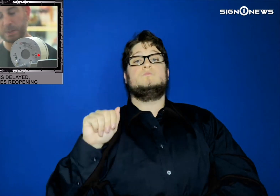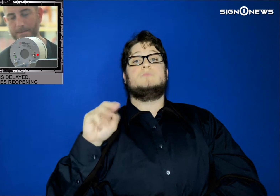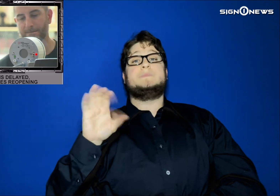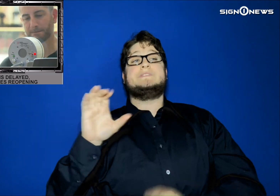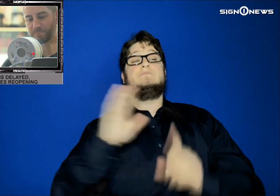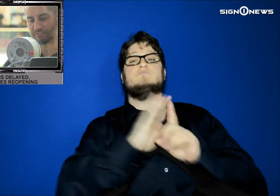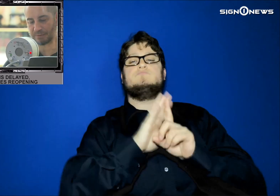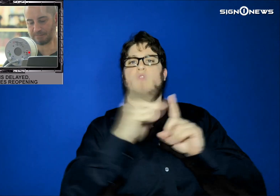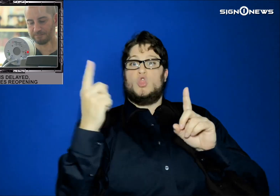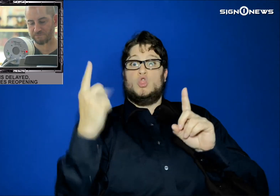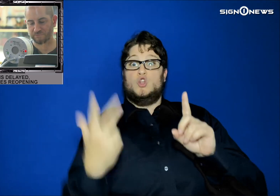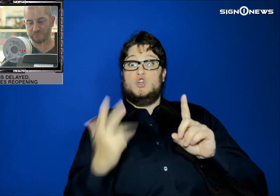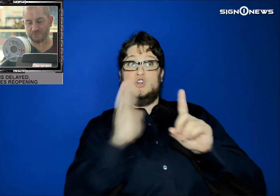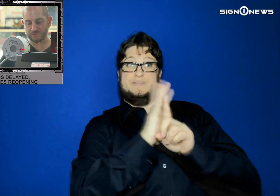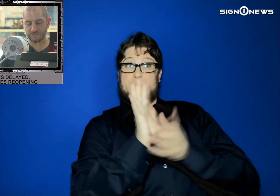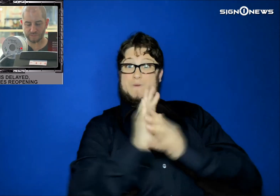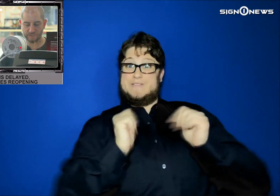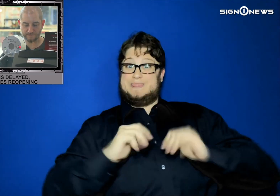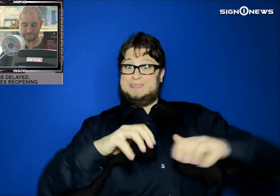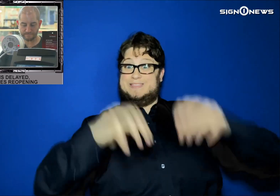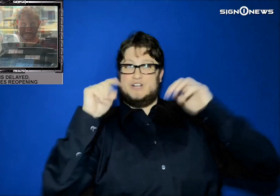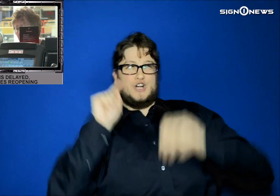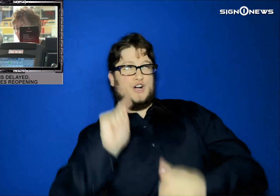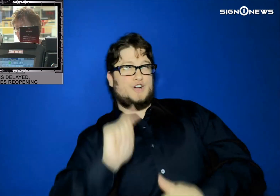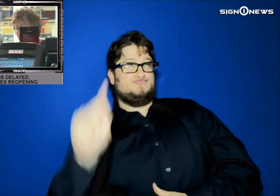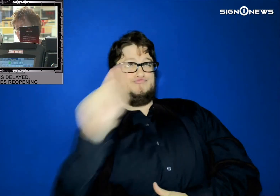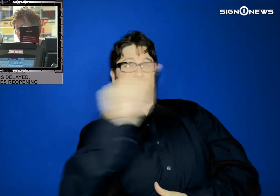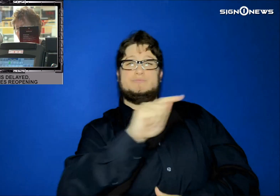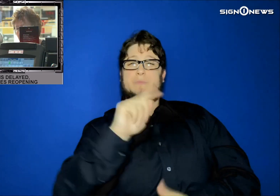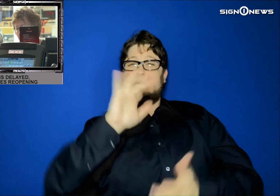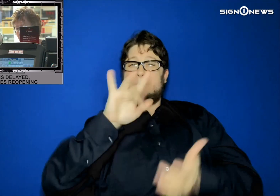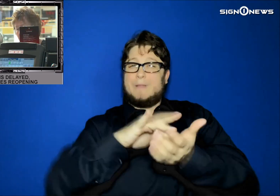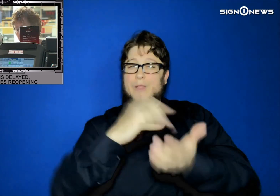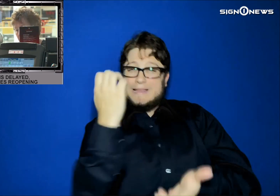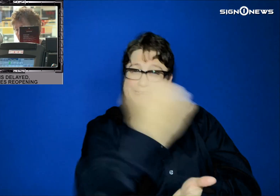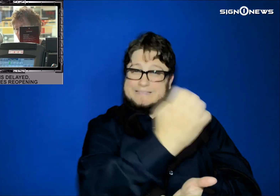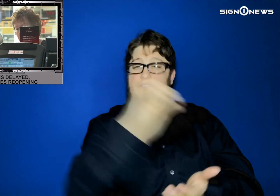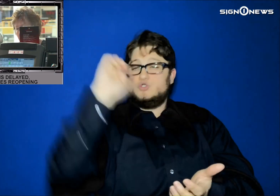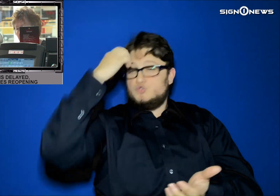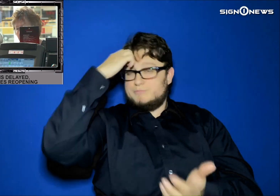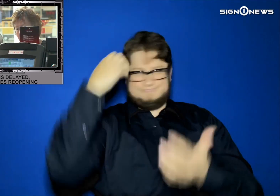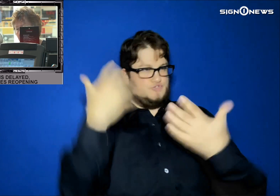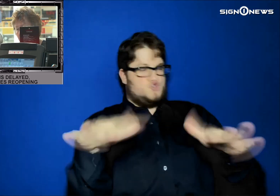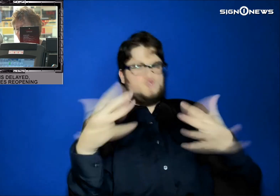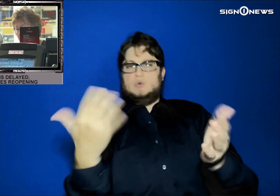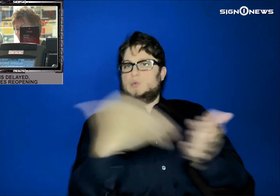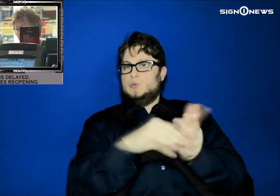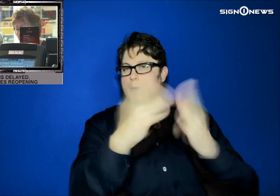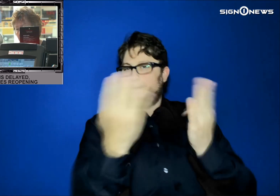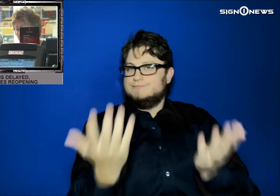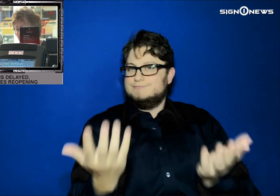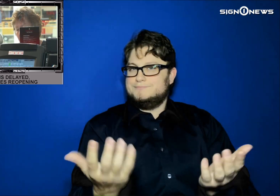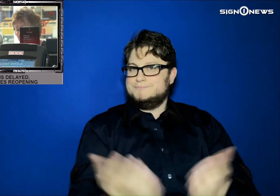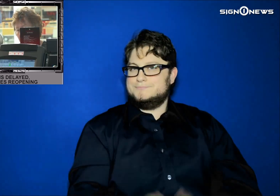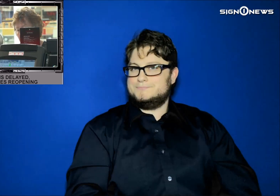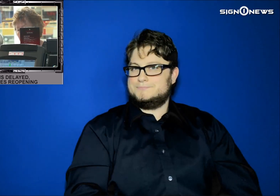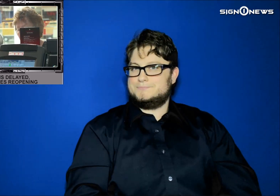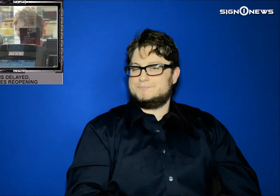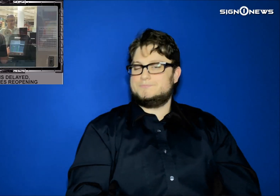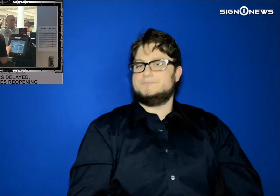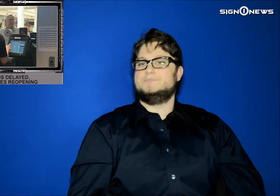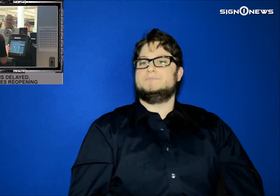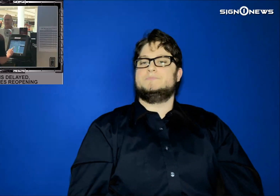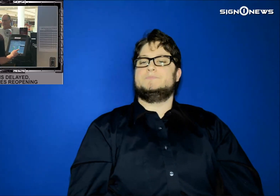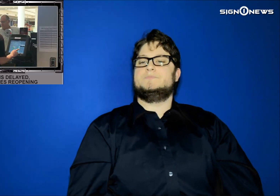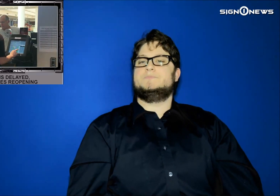AMC has reopened about a third of its theaters in the Middle East and Europe.